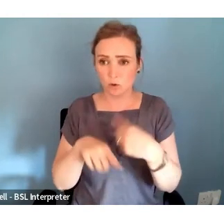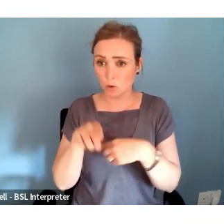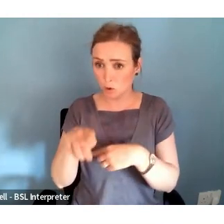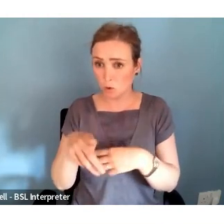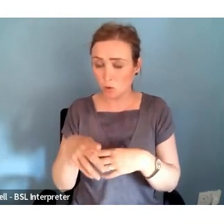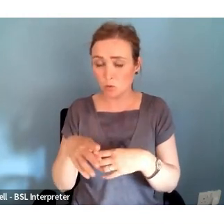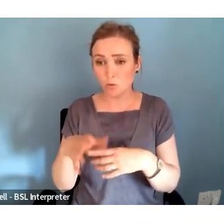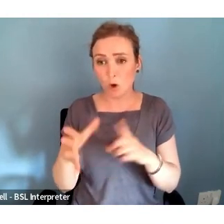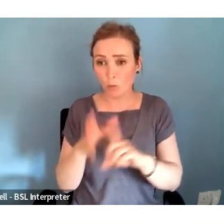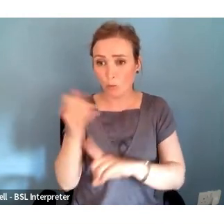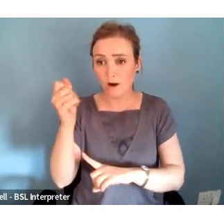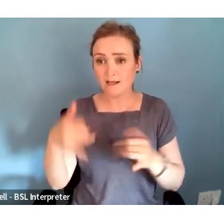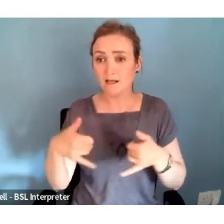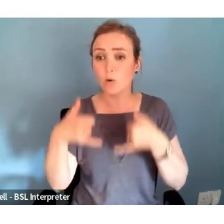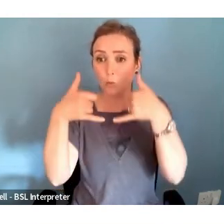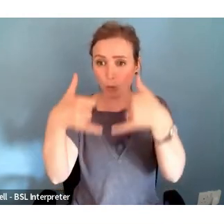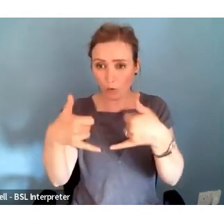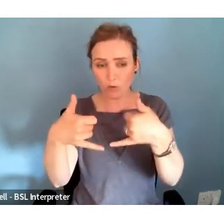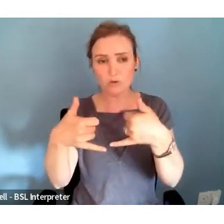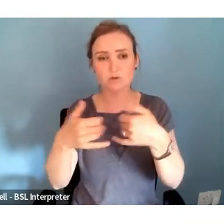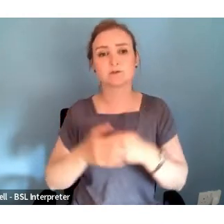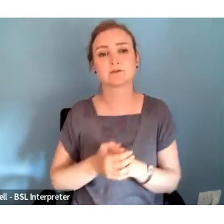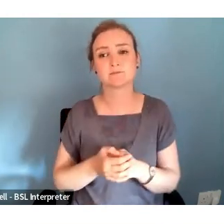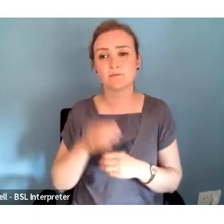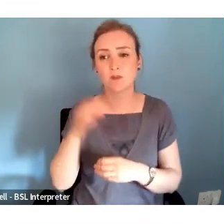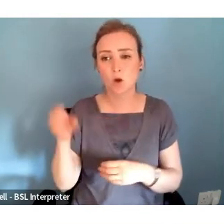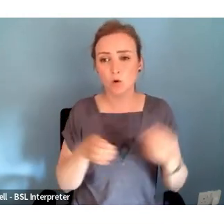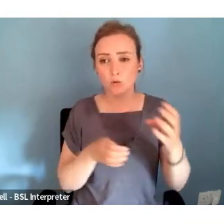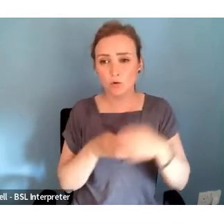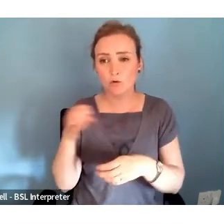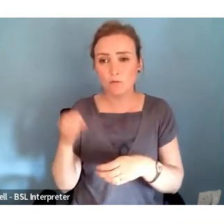of awards as the recruitment industry disability initiative awards